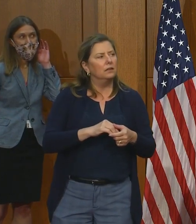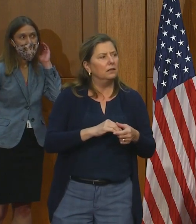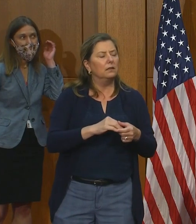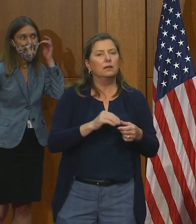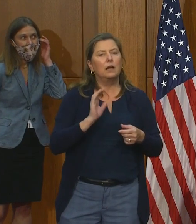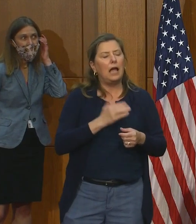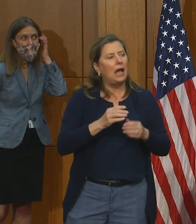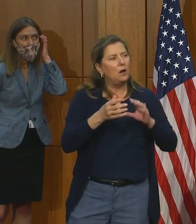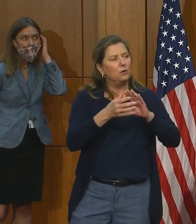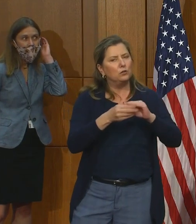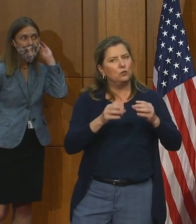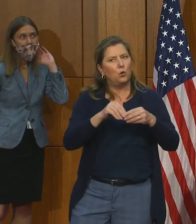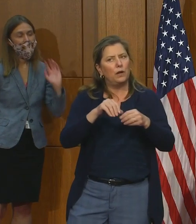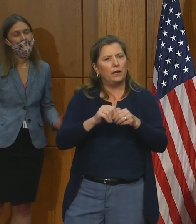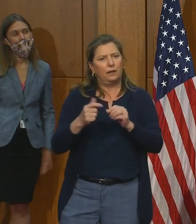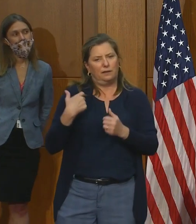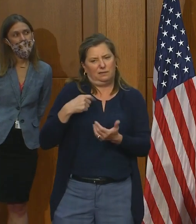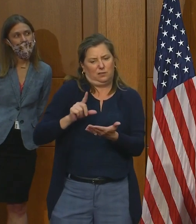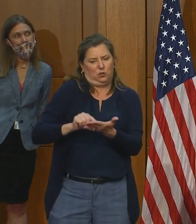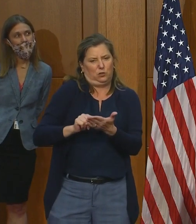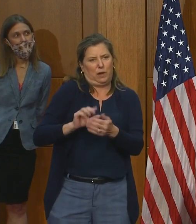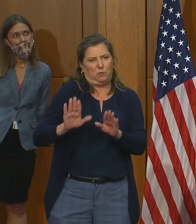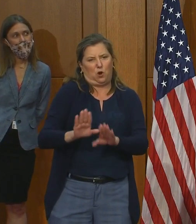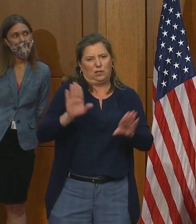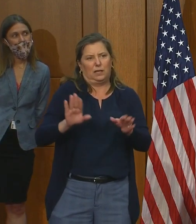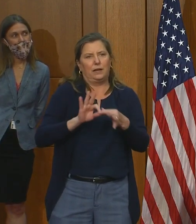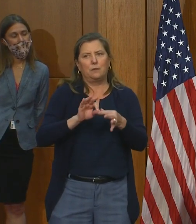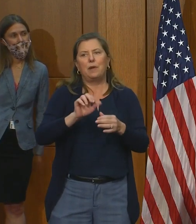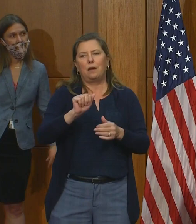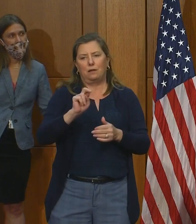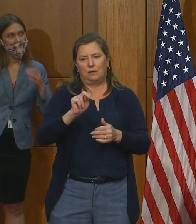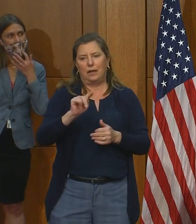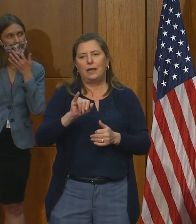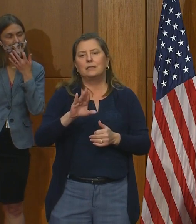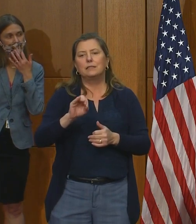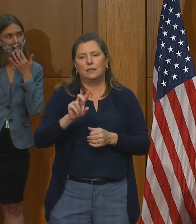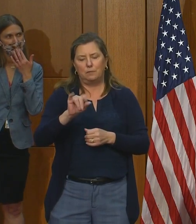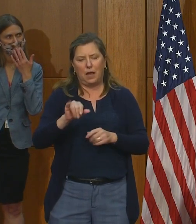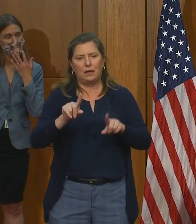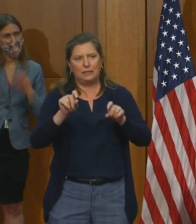WOULD SAY THAT FIRST. ON THE